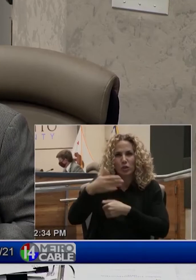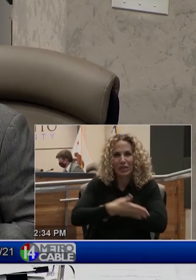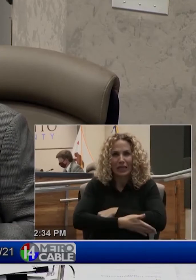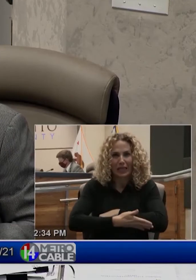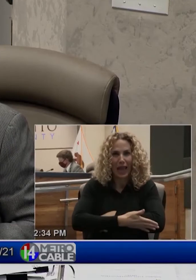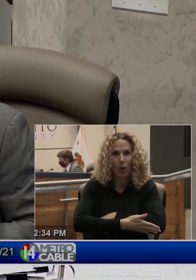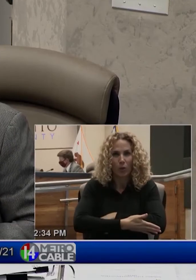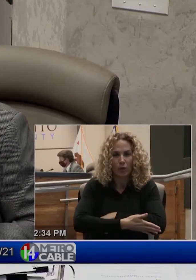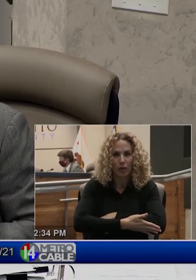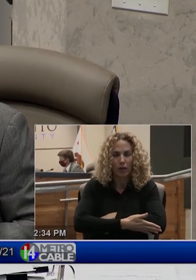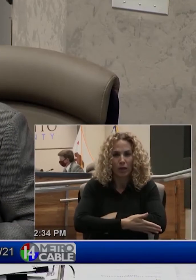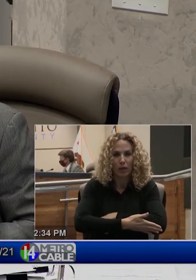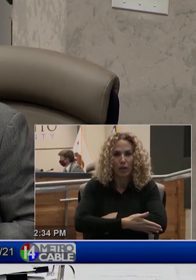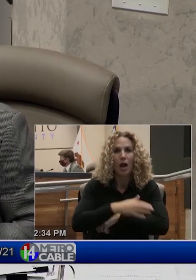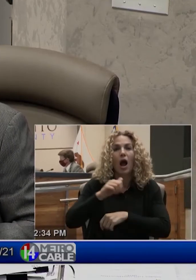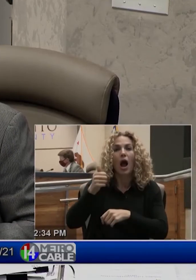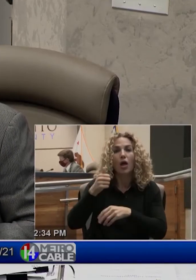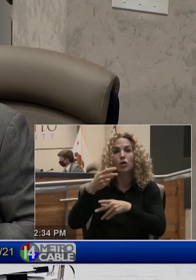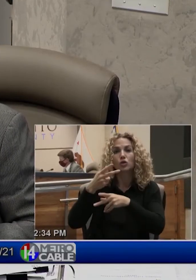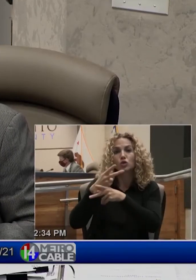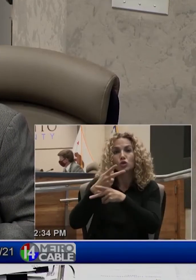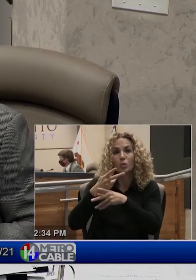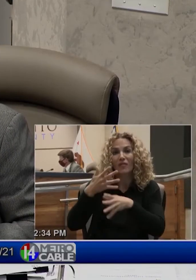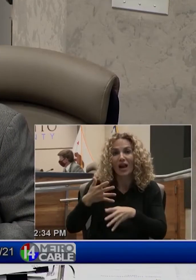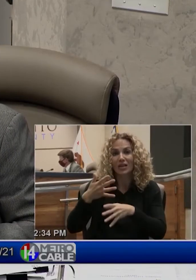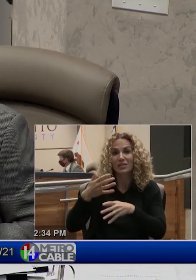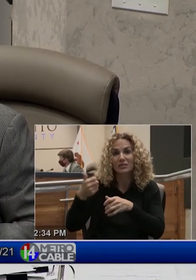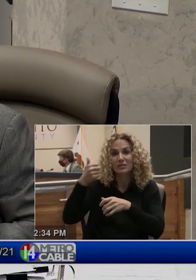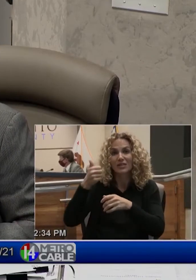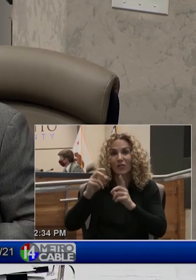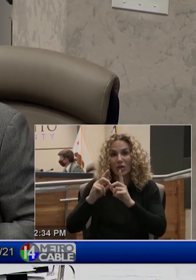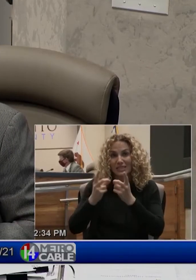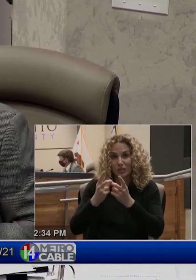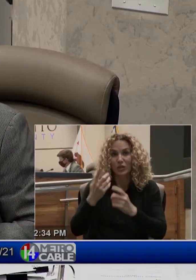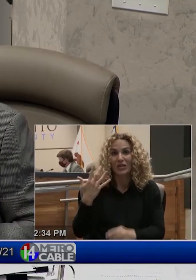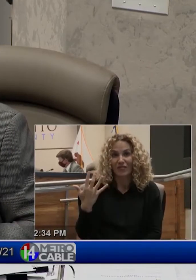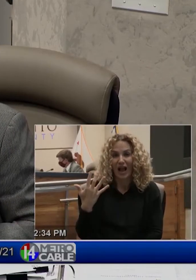THAT ARE CENTRAL TO THE COUNTY AND DISTRICT FIVE DOES AND ALL